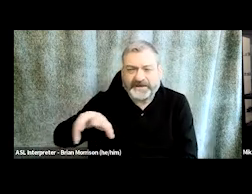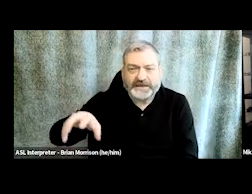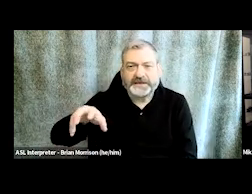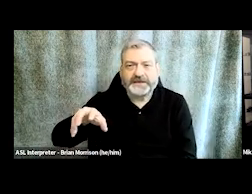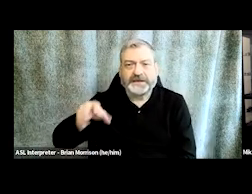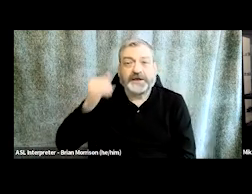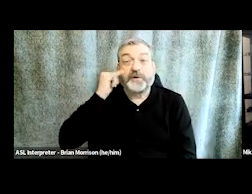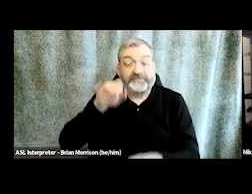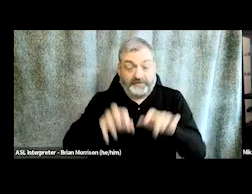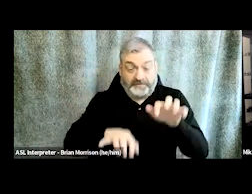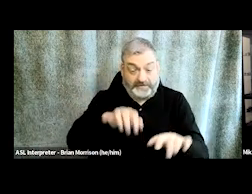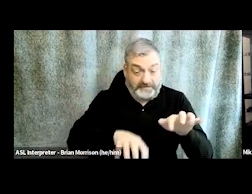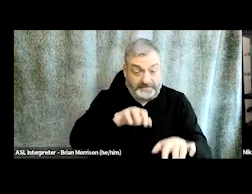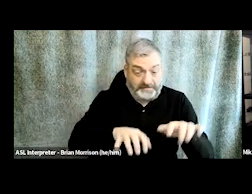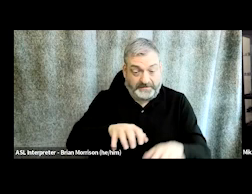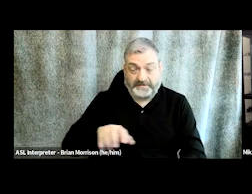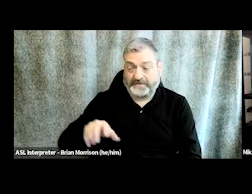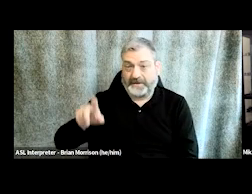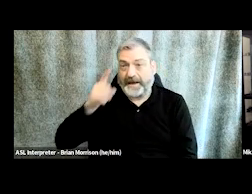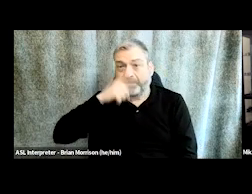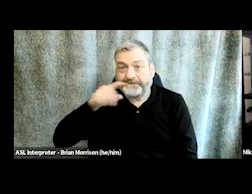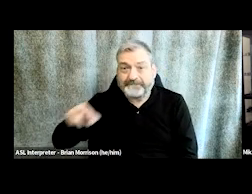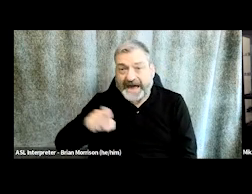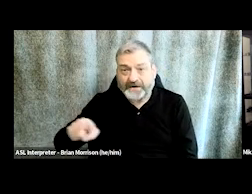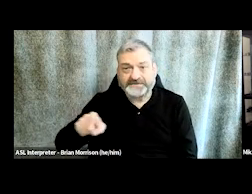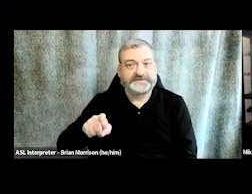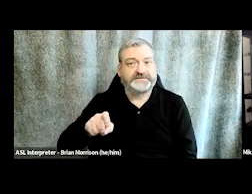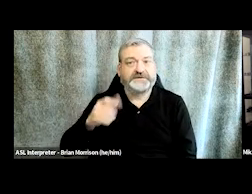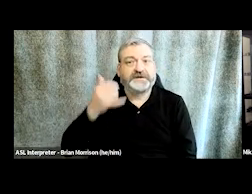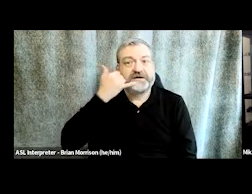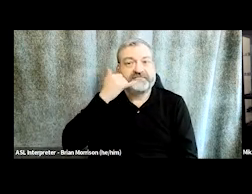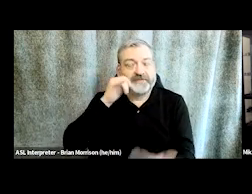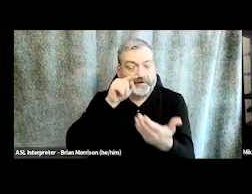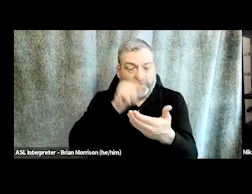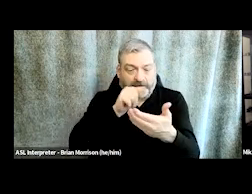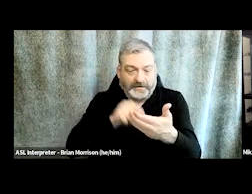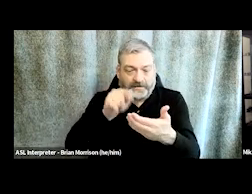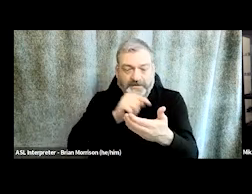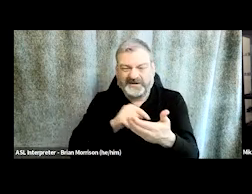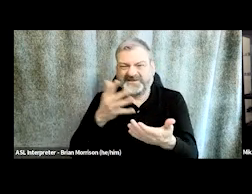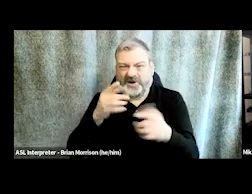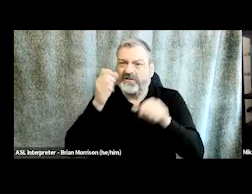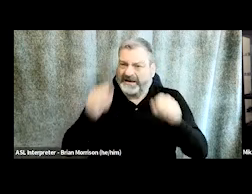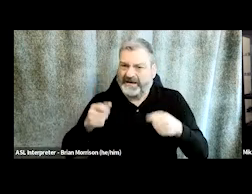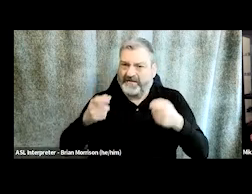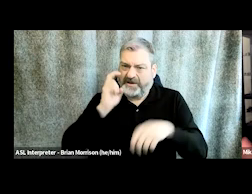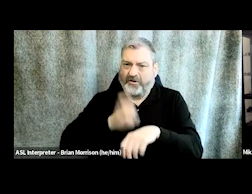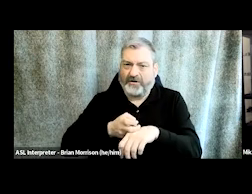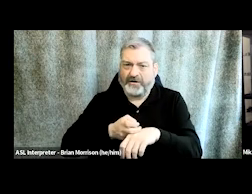a keyboard, a mouse, tapping a phone on the screen here I've got a diagram. I don't want to spend too much time